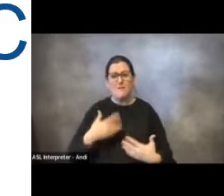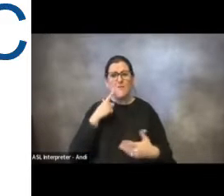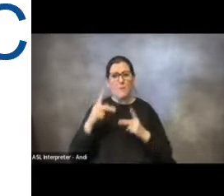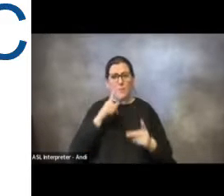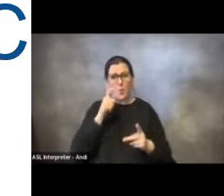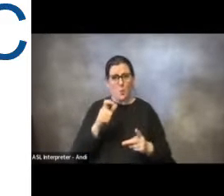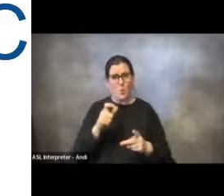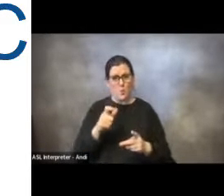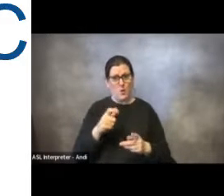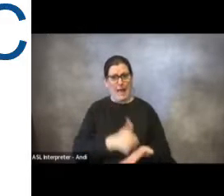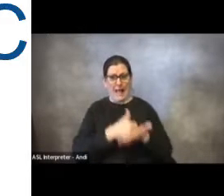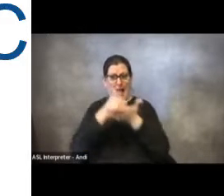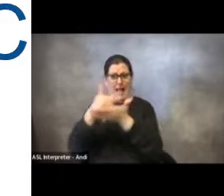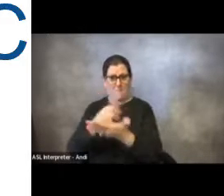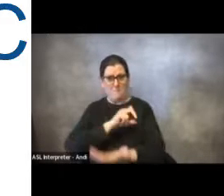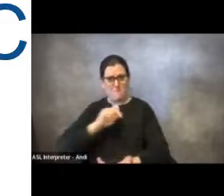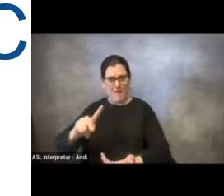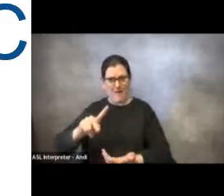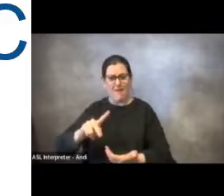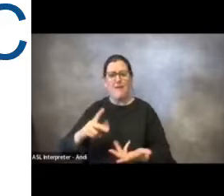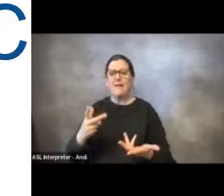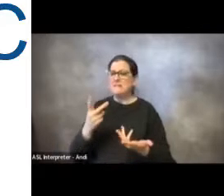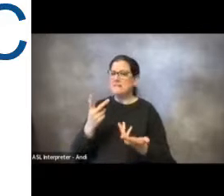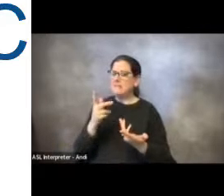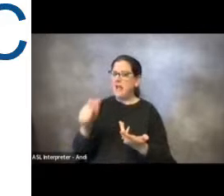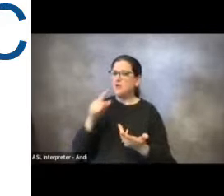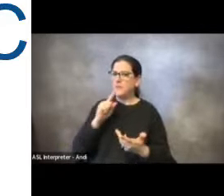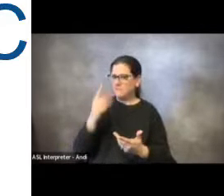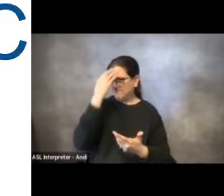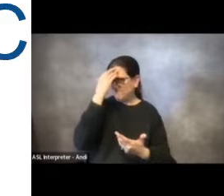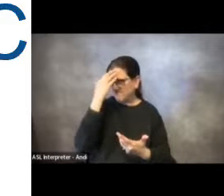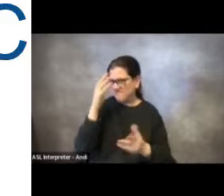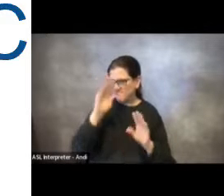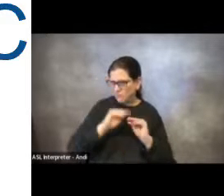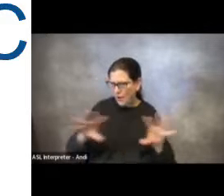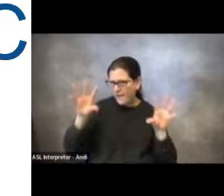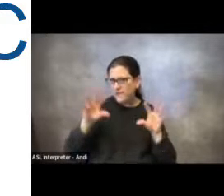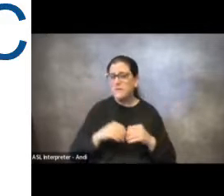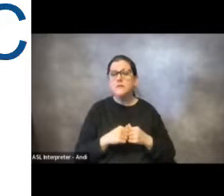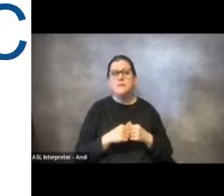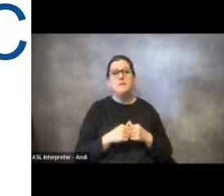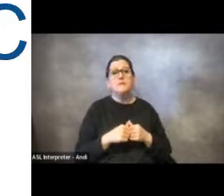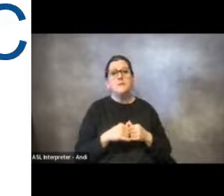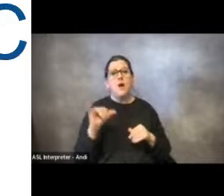need it it needs to be is one of the key points. And then you know, that care coordination is